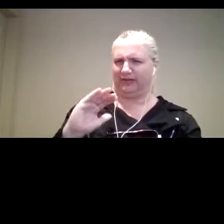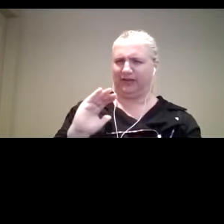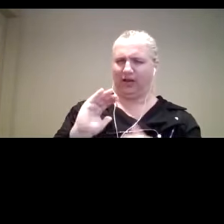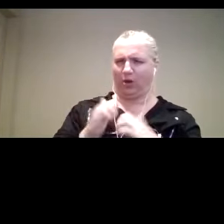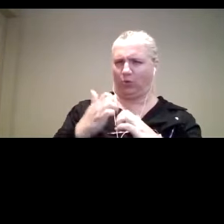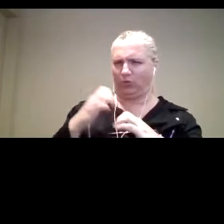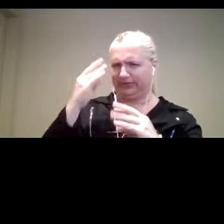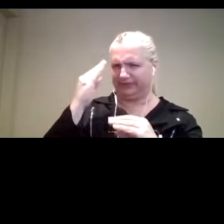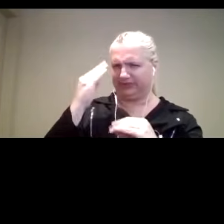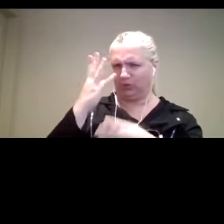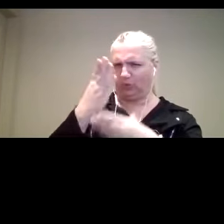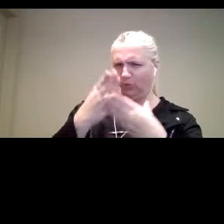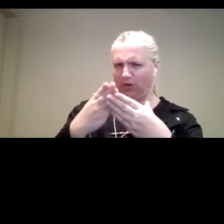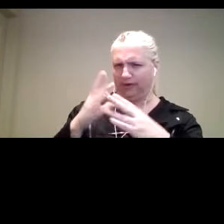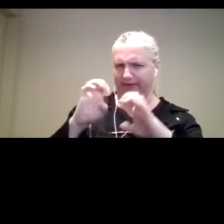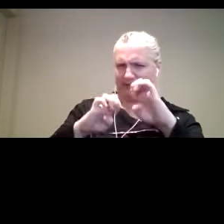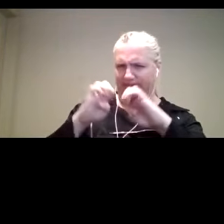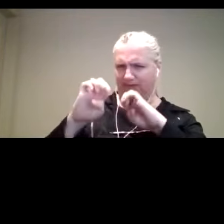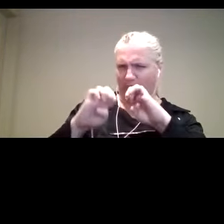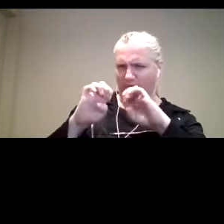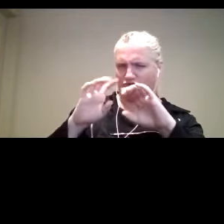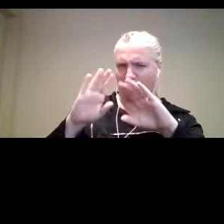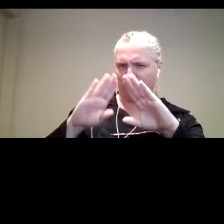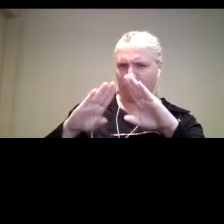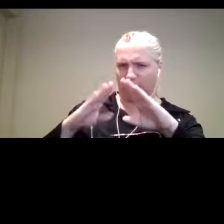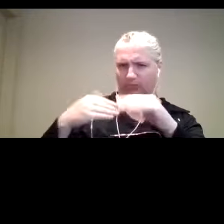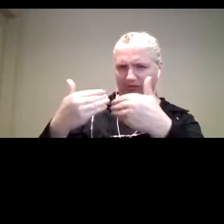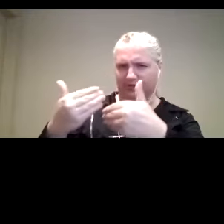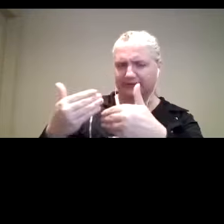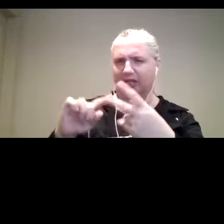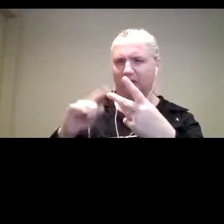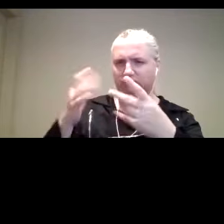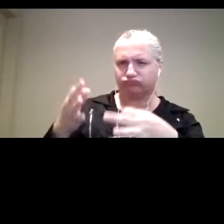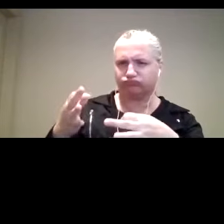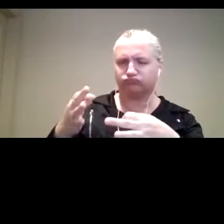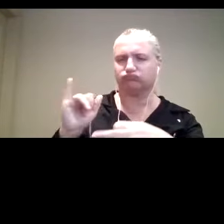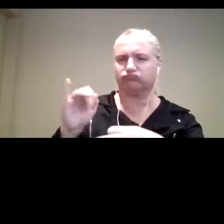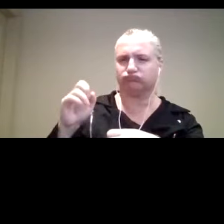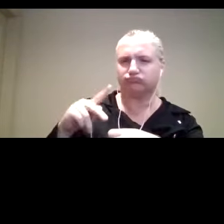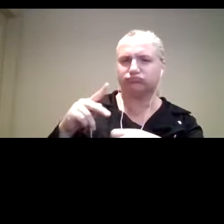as part of the evaluation process and as we determine those IEP services?